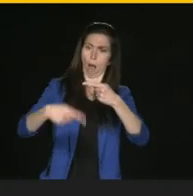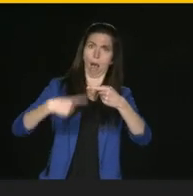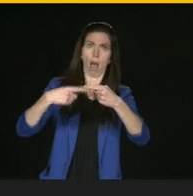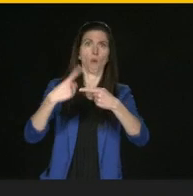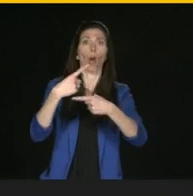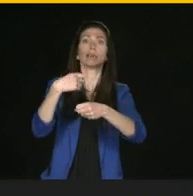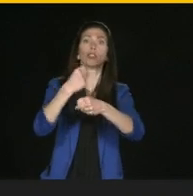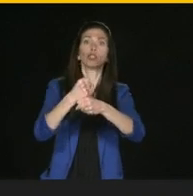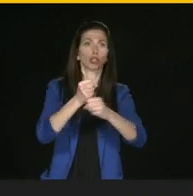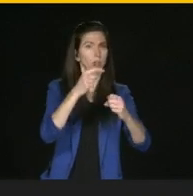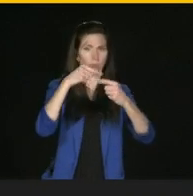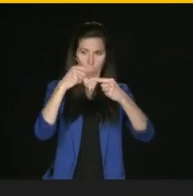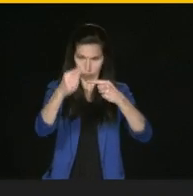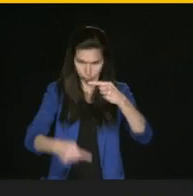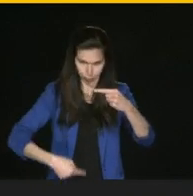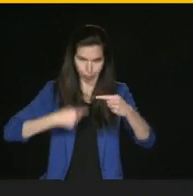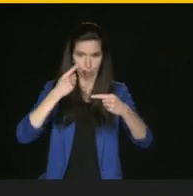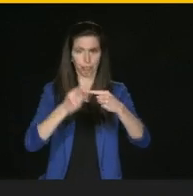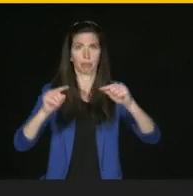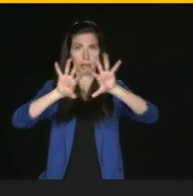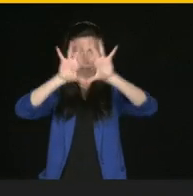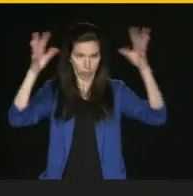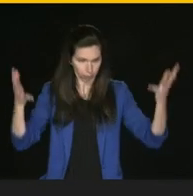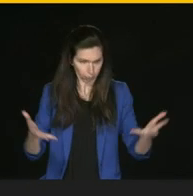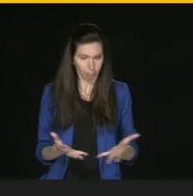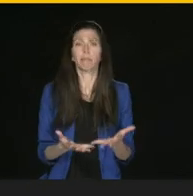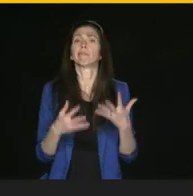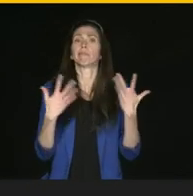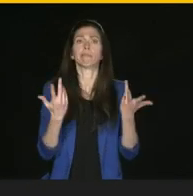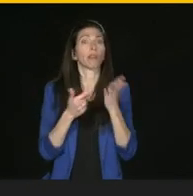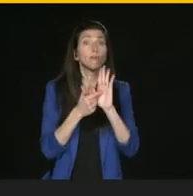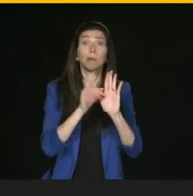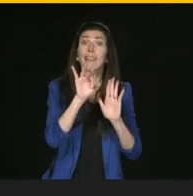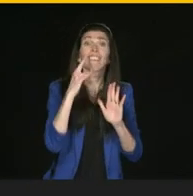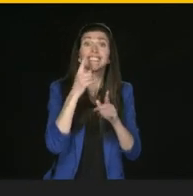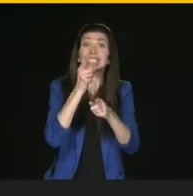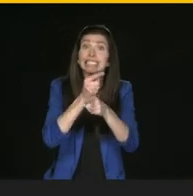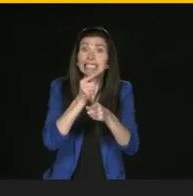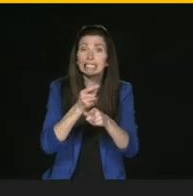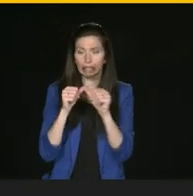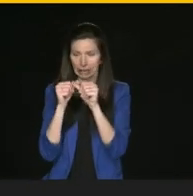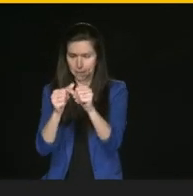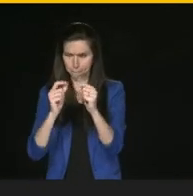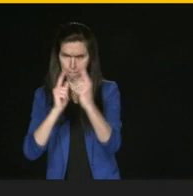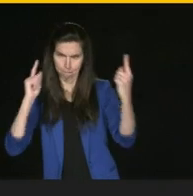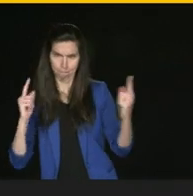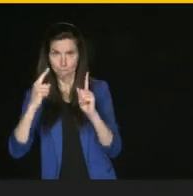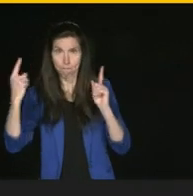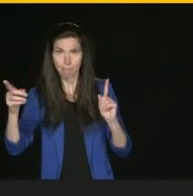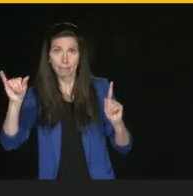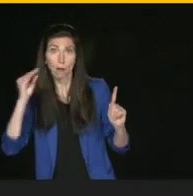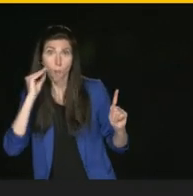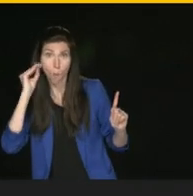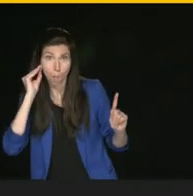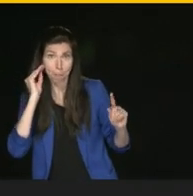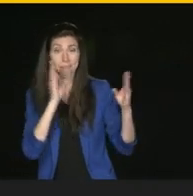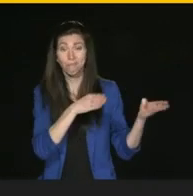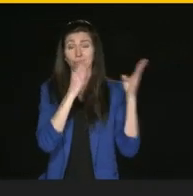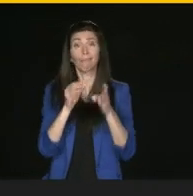YEAR OR SO, IF WE DO OUR BEST EFFORTS TO CONTINUE OUR PUBLIC HEALTH MEASURES LIKE PHYSICAL DISTANCING.